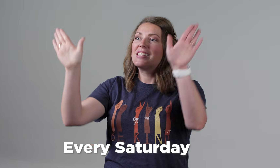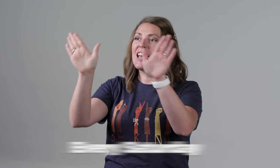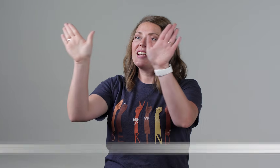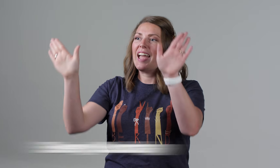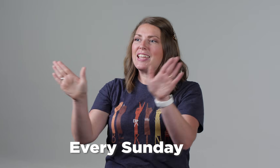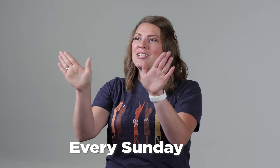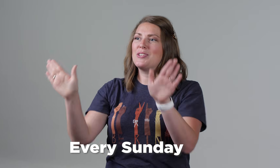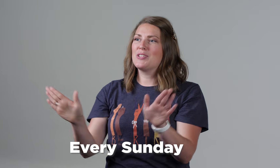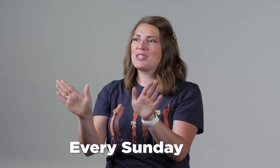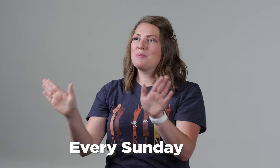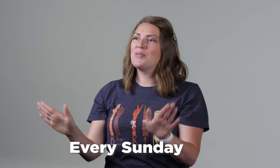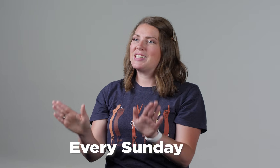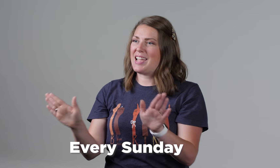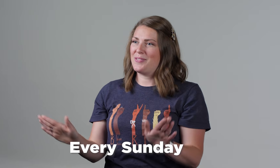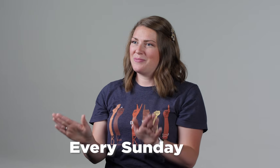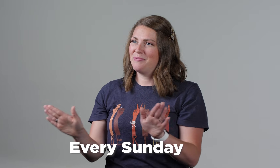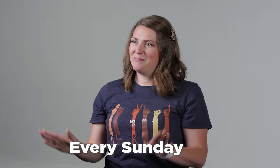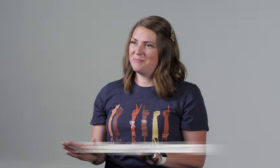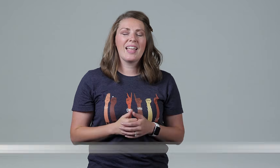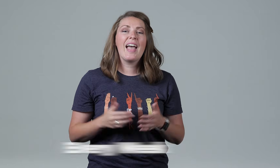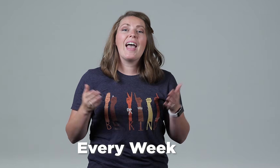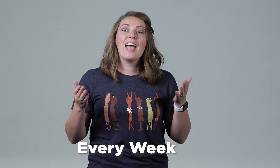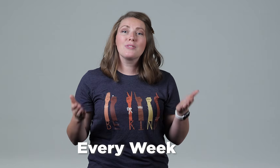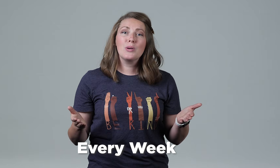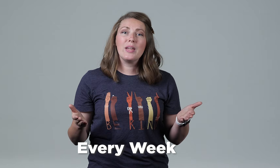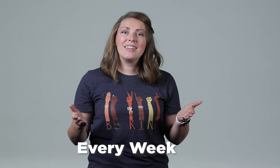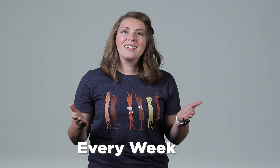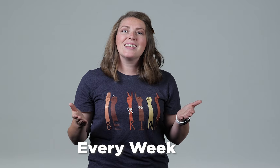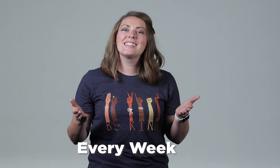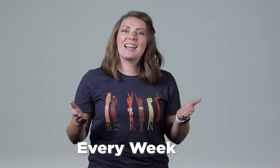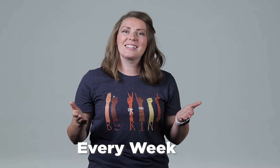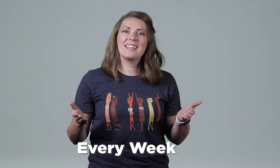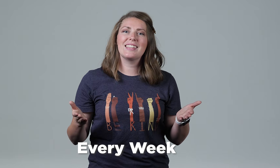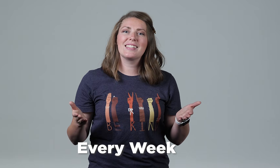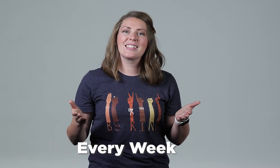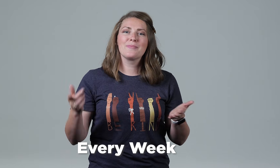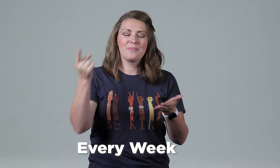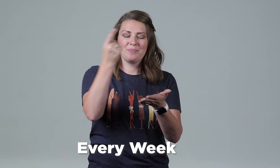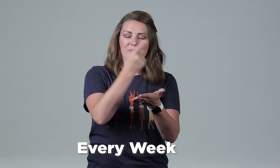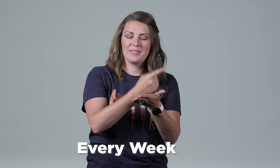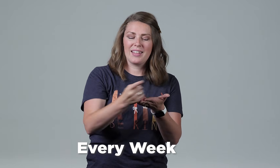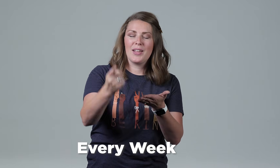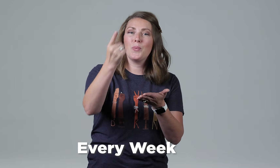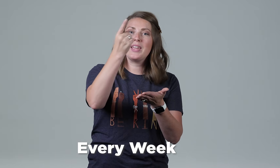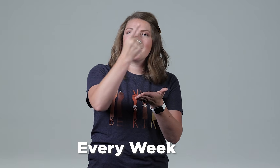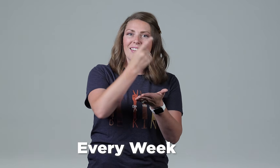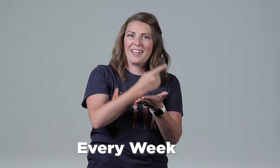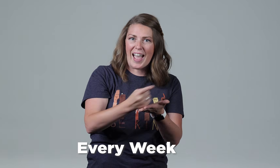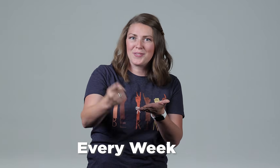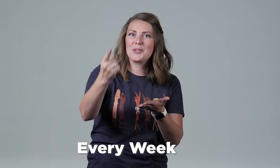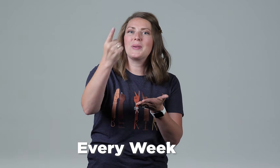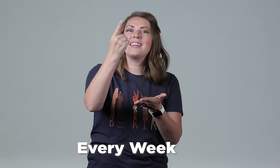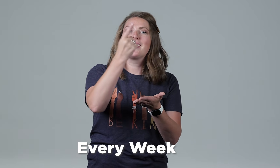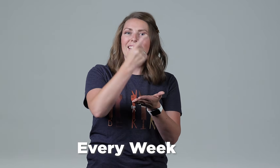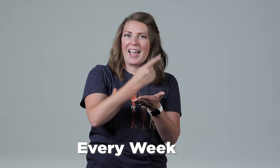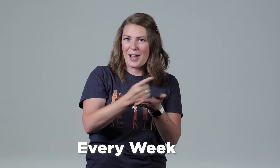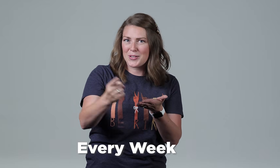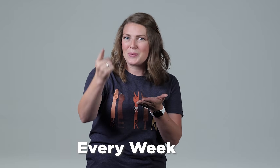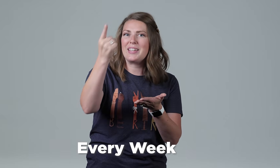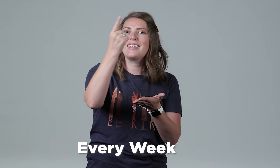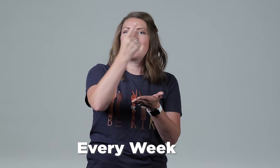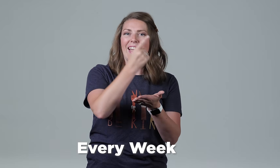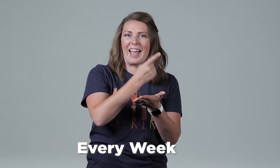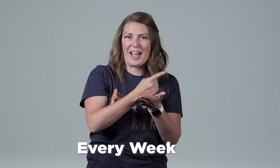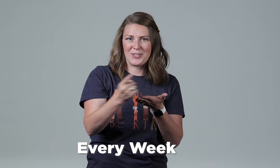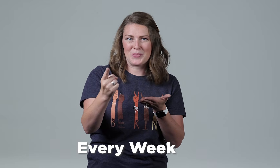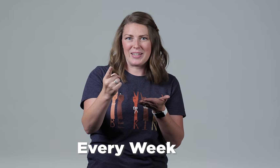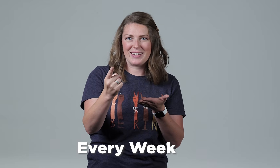Sunday, you just move it down. Every week is signed like this, week after week after week after week.